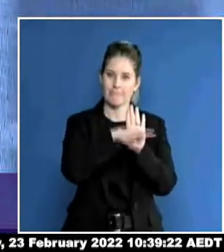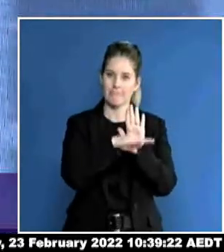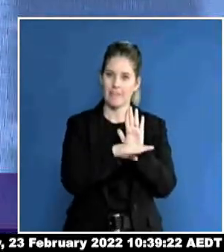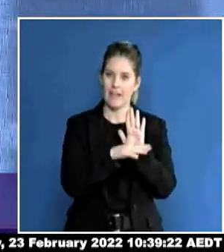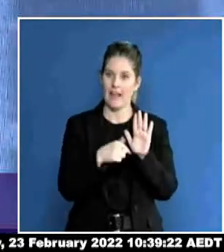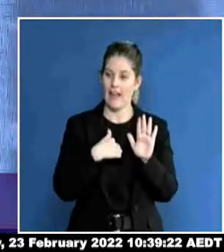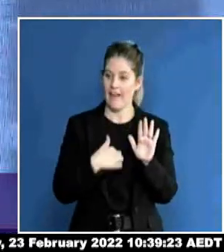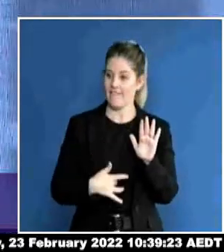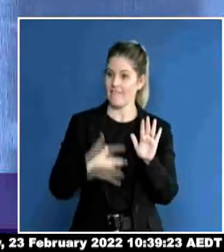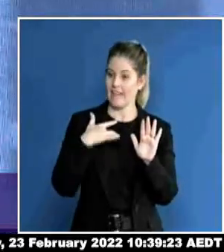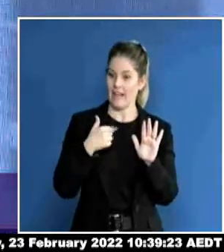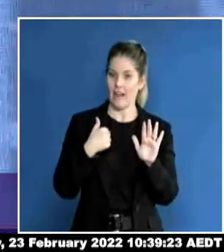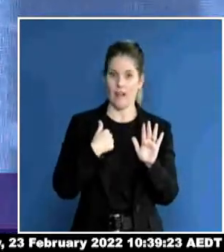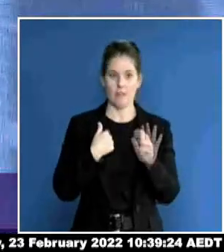You also heard from some academics.